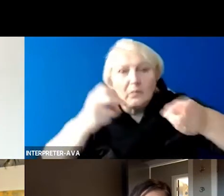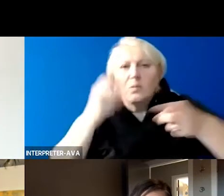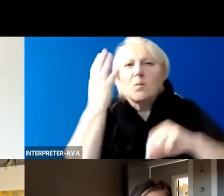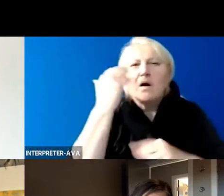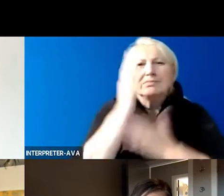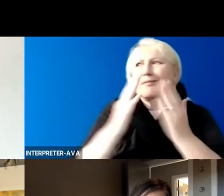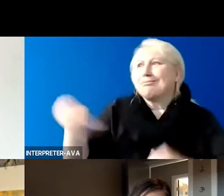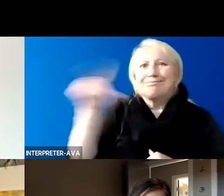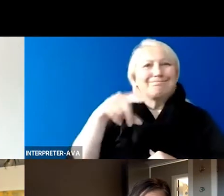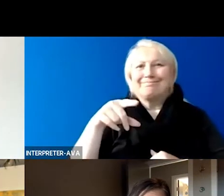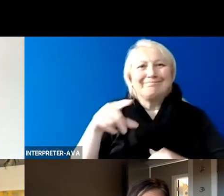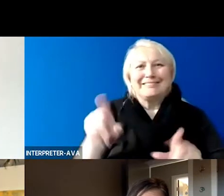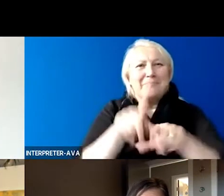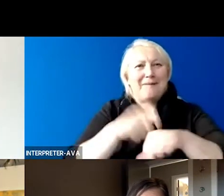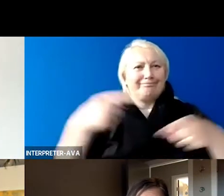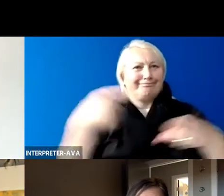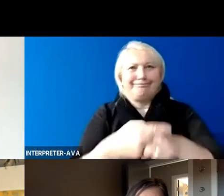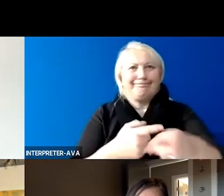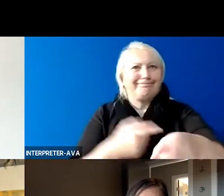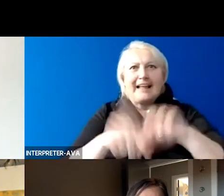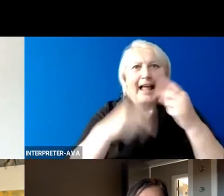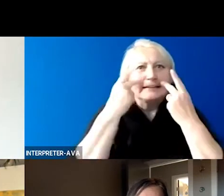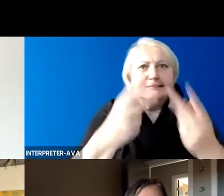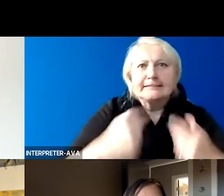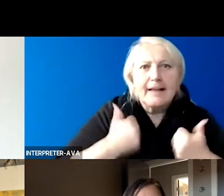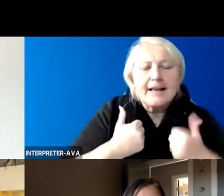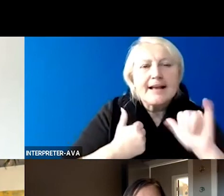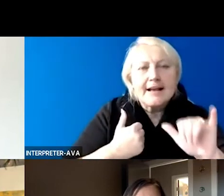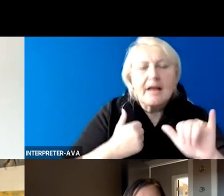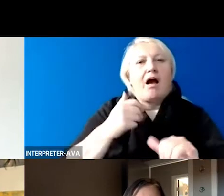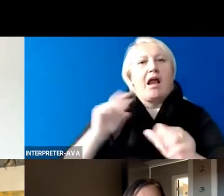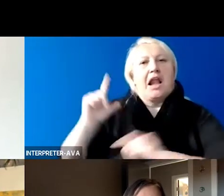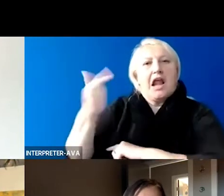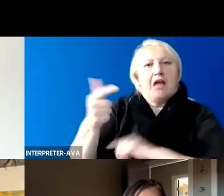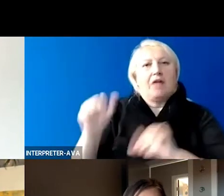accurate transcription with the recording. If you've joined us before, you'll know that Calgary